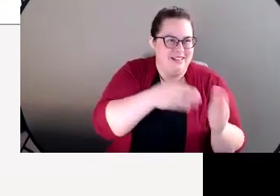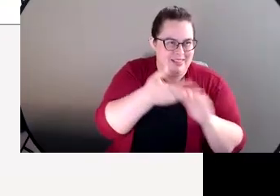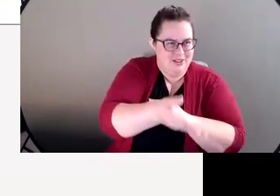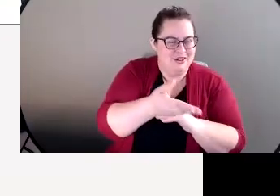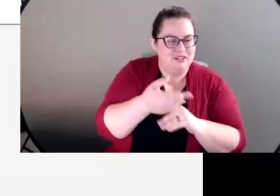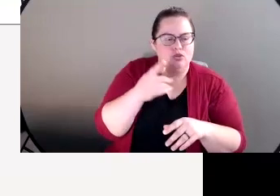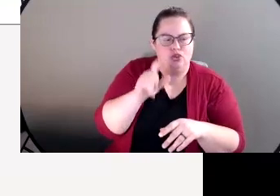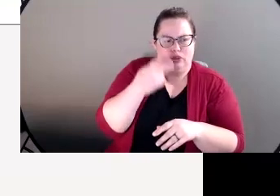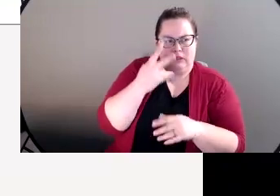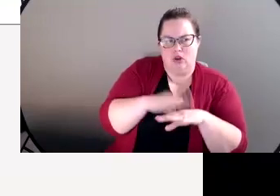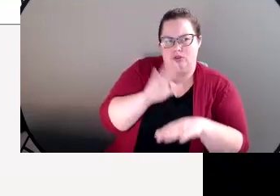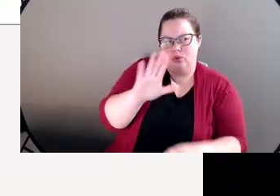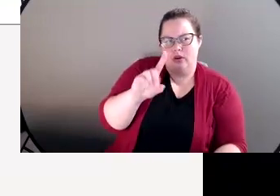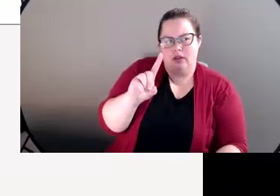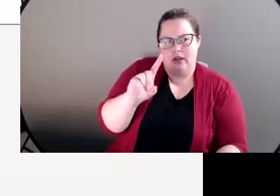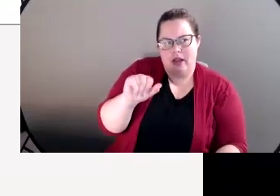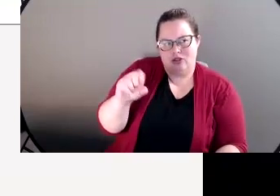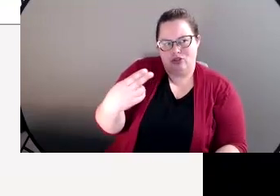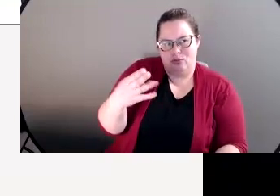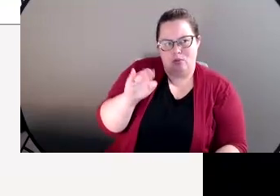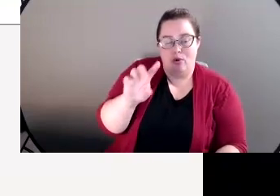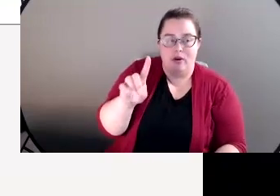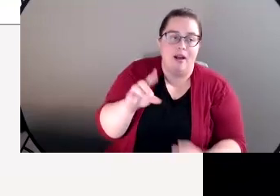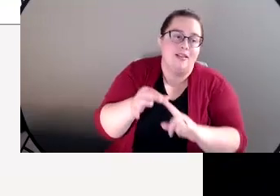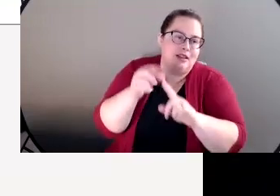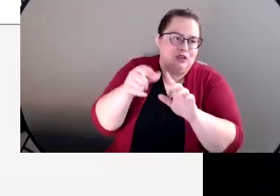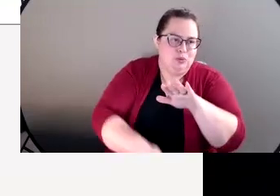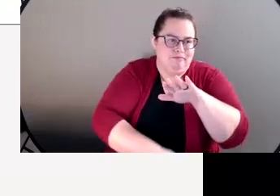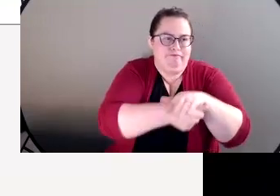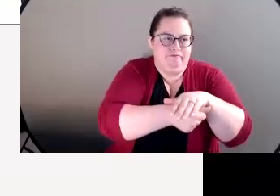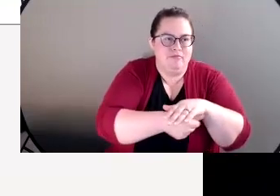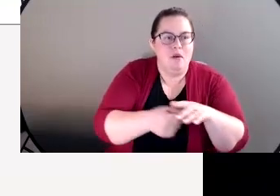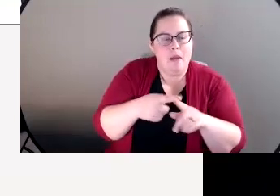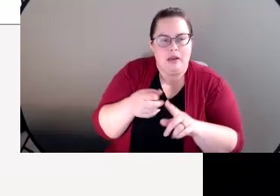Or you may have hidden it or something like that, but it is on your Canvas.